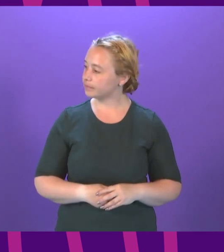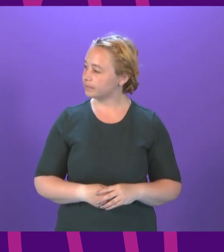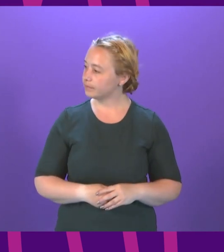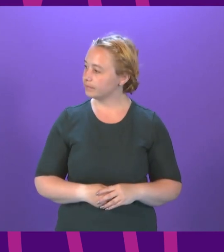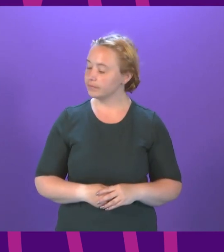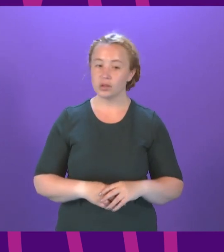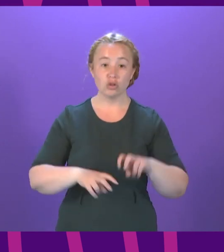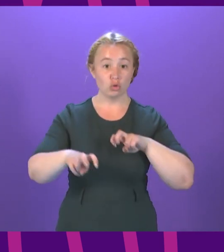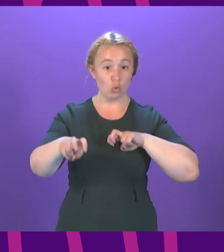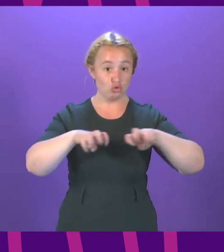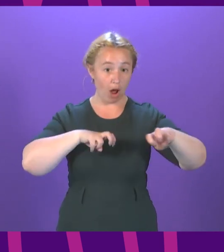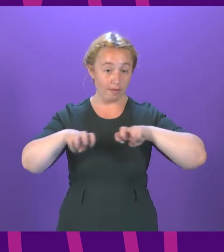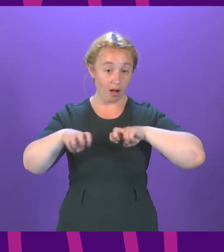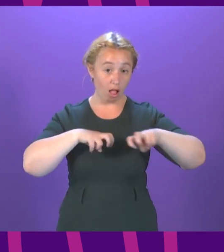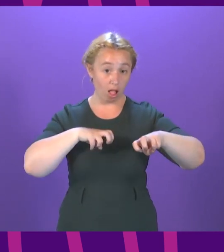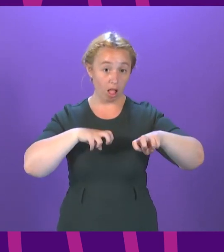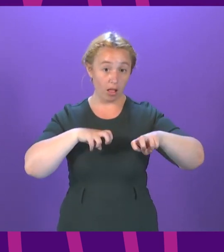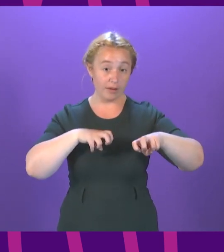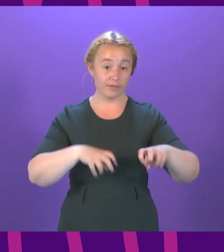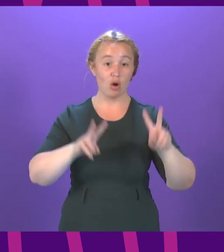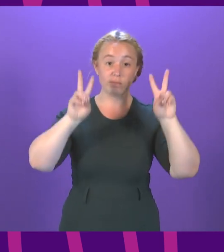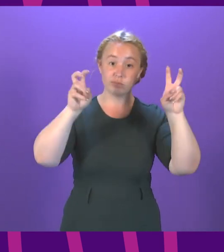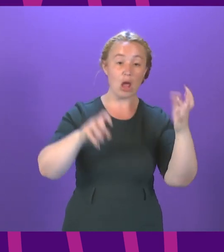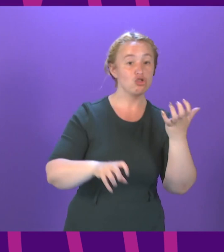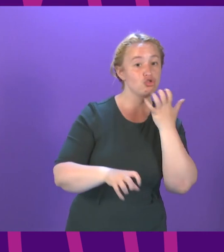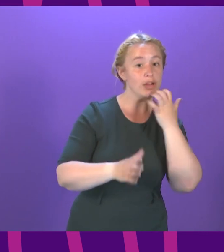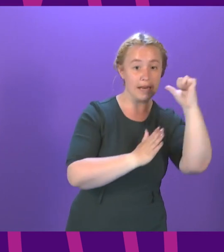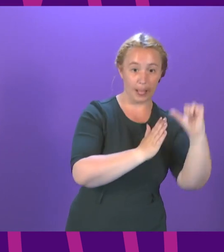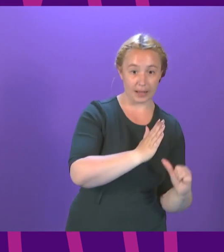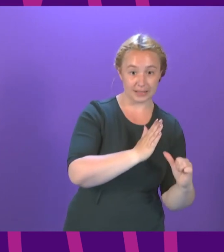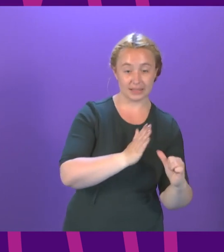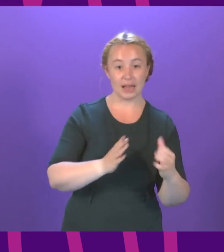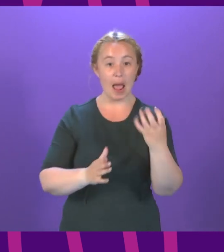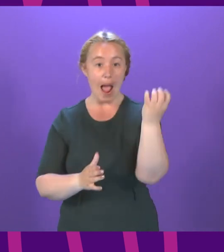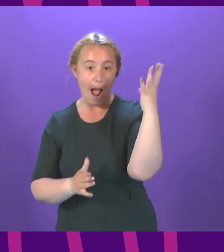Travellers who return from green or amber list countries must use NHS tests, which can be booked